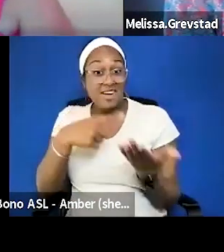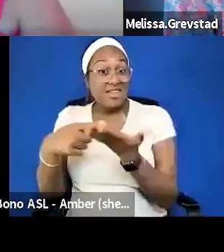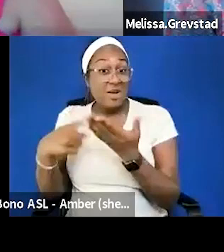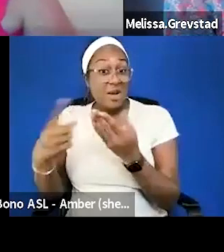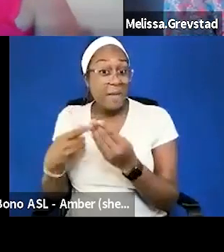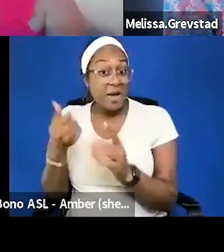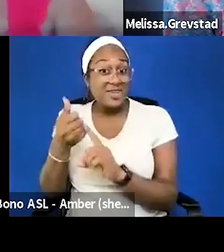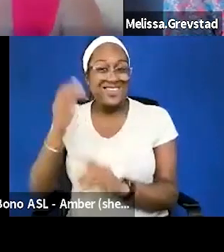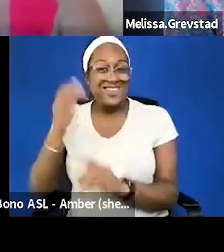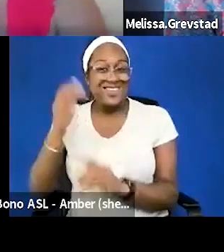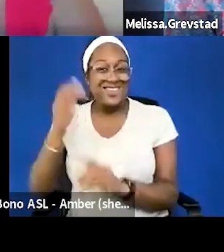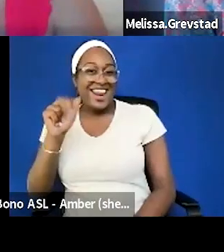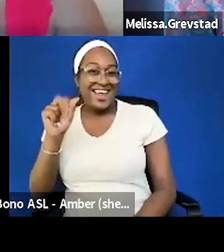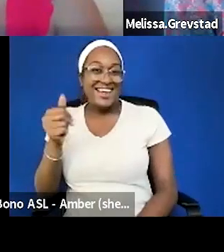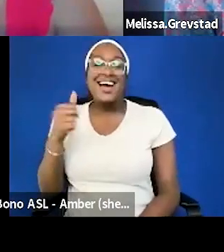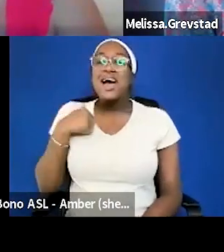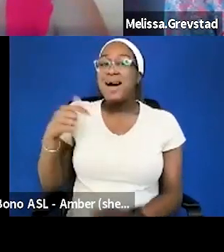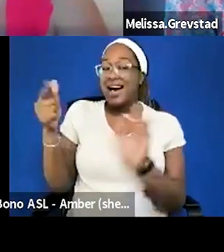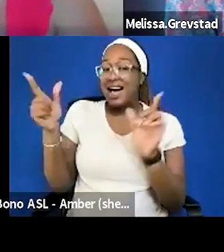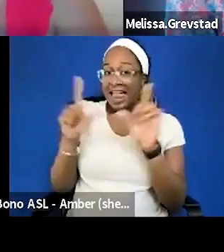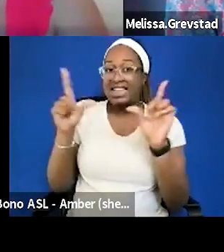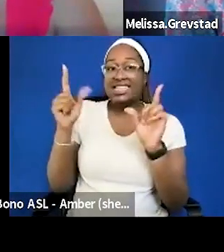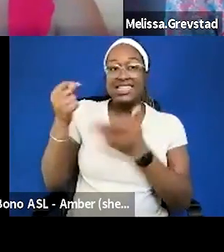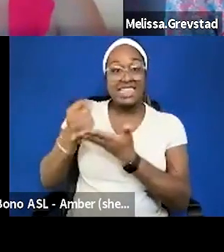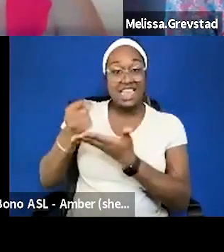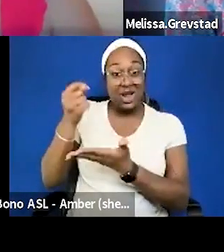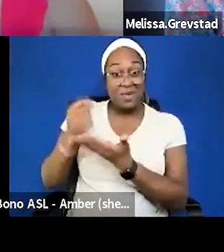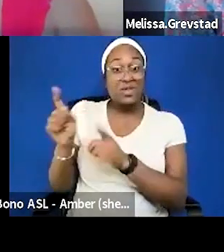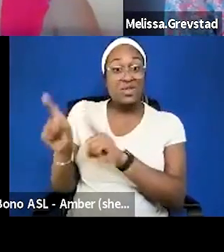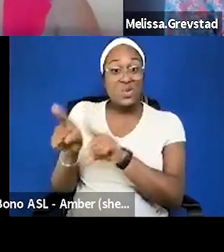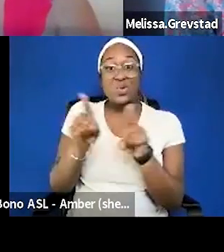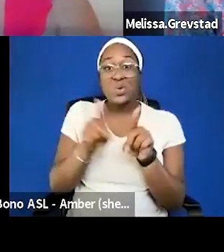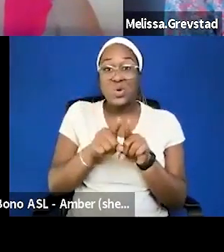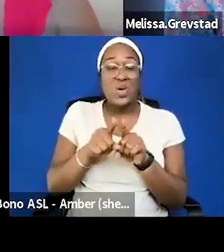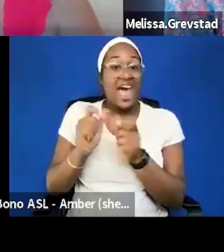I am a licensed therapist as well as a activist and educator